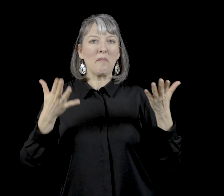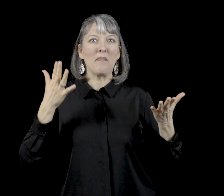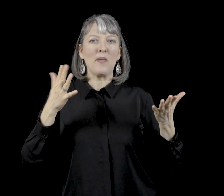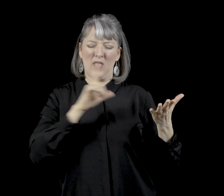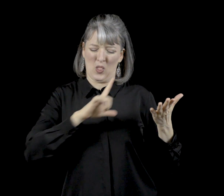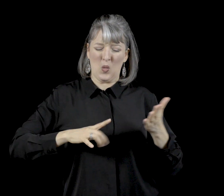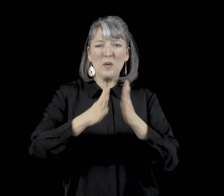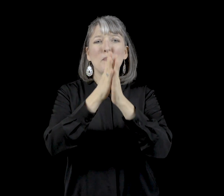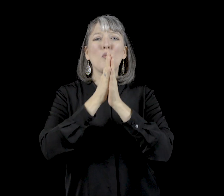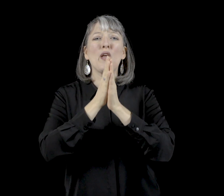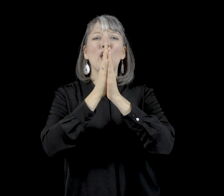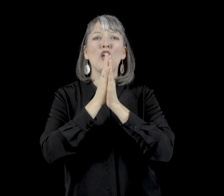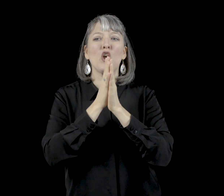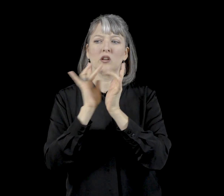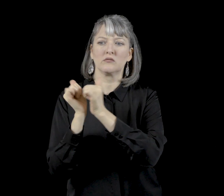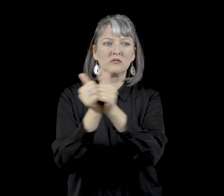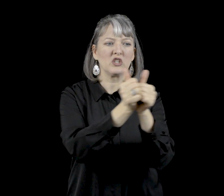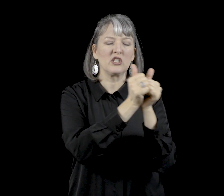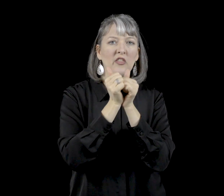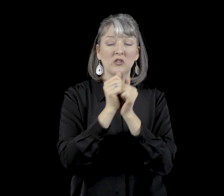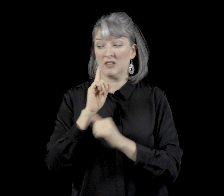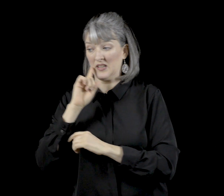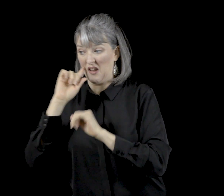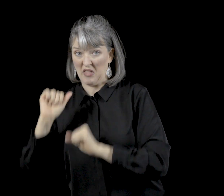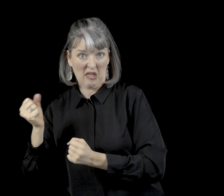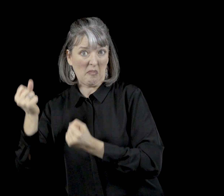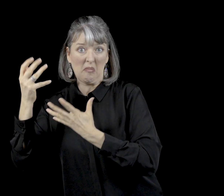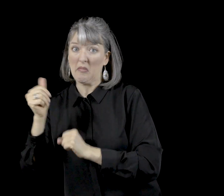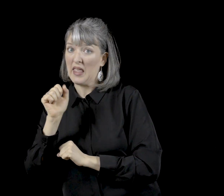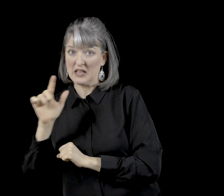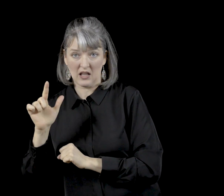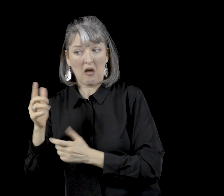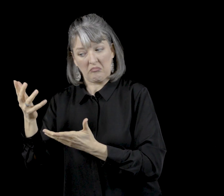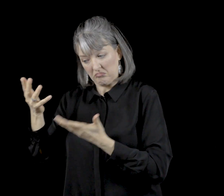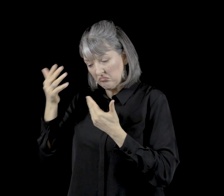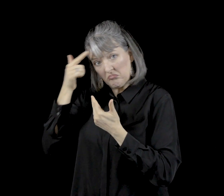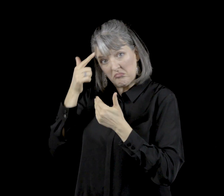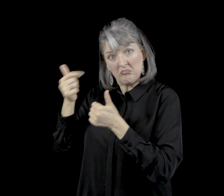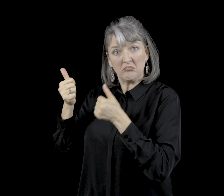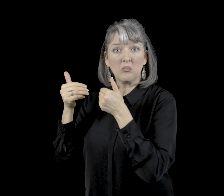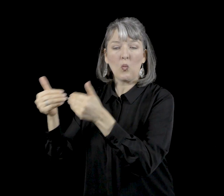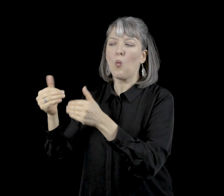Perhaps the Lord's Prayer is being said. The Deaf could sign their own ASL version.